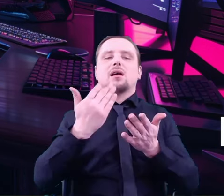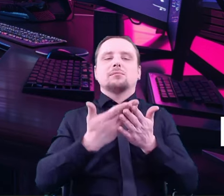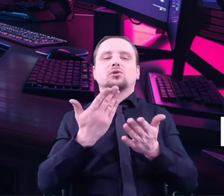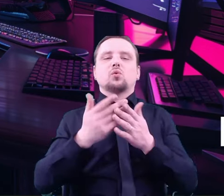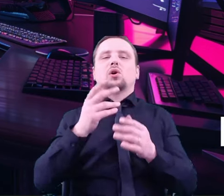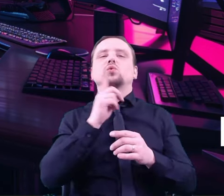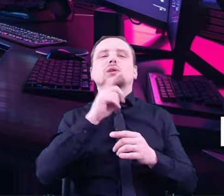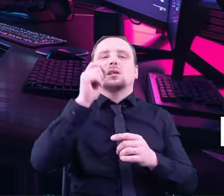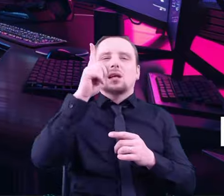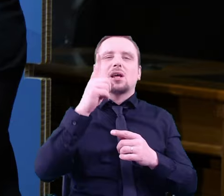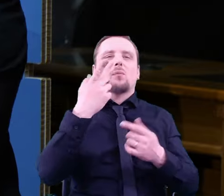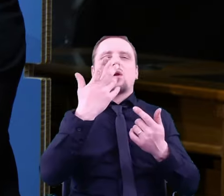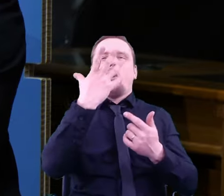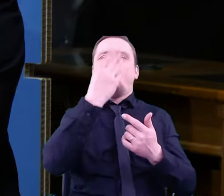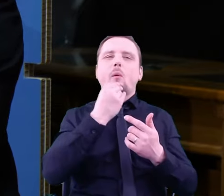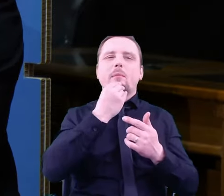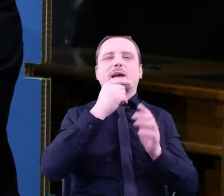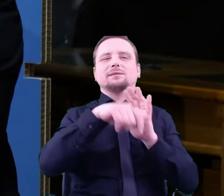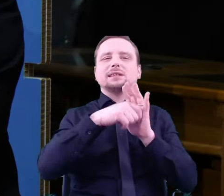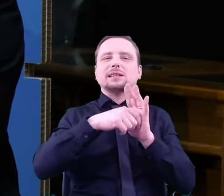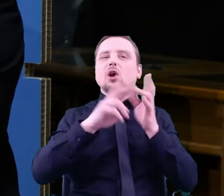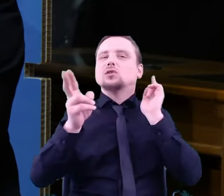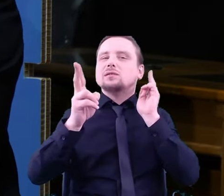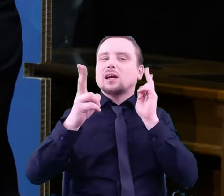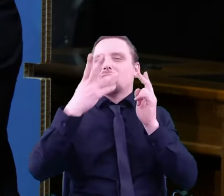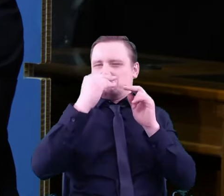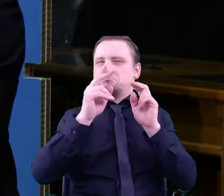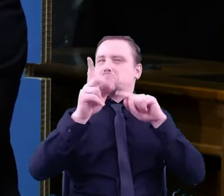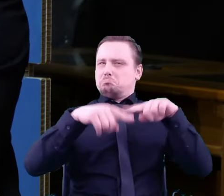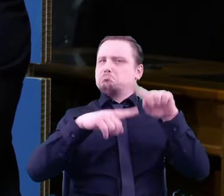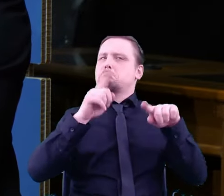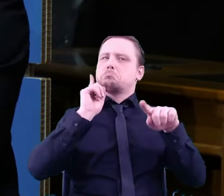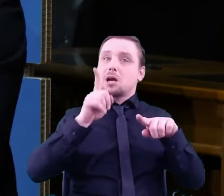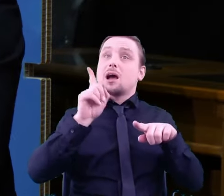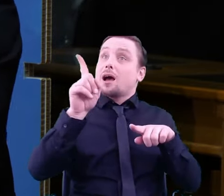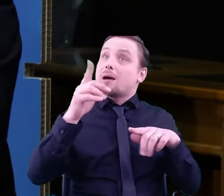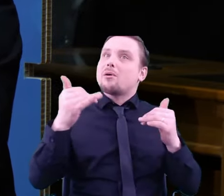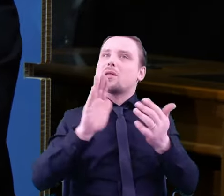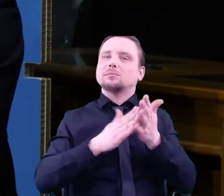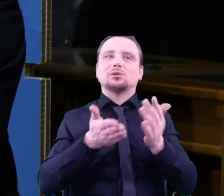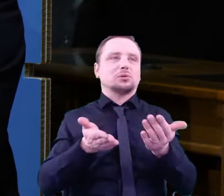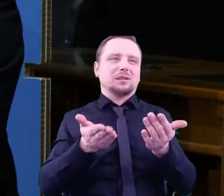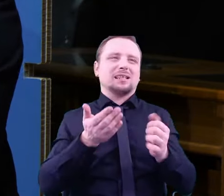appear to be authentic and can be used to damage the reputation of public figures.